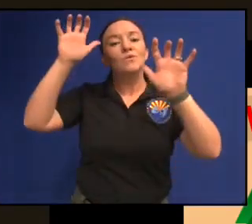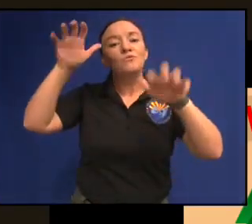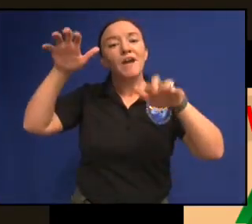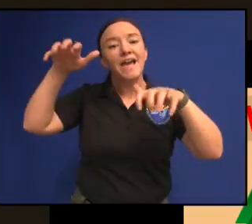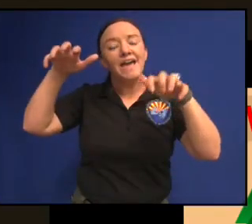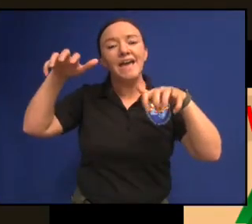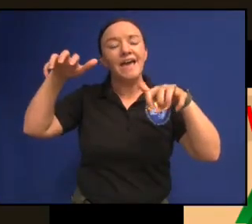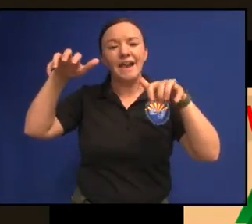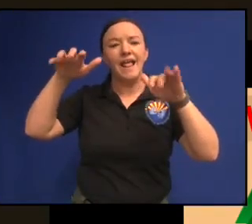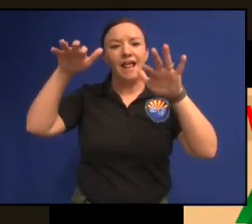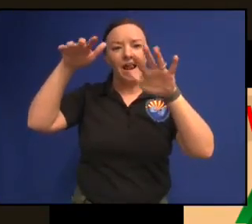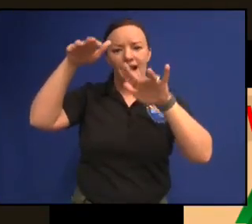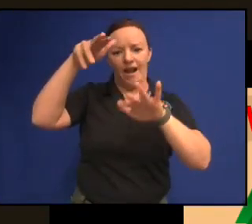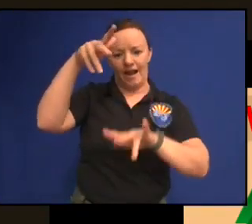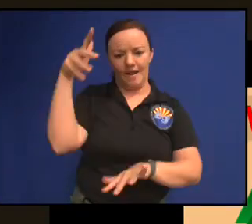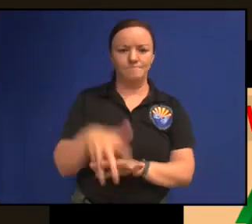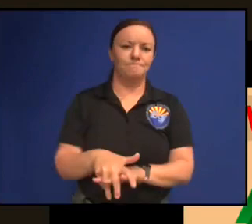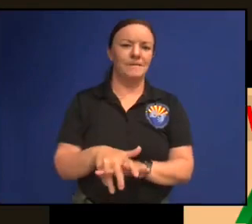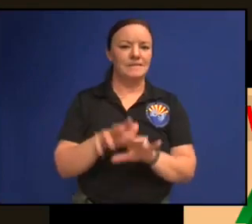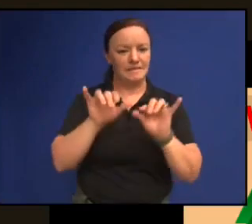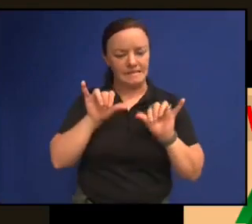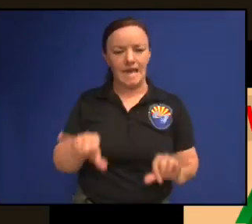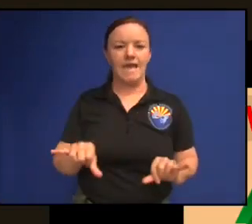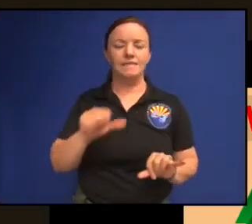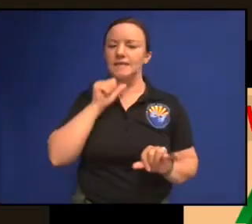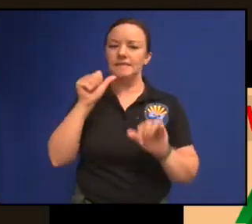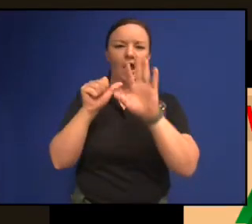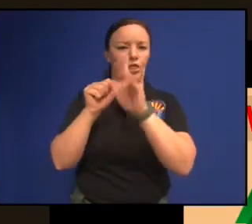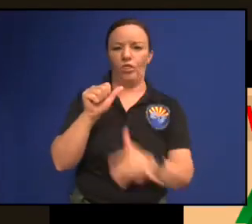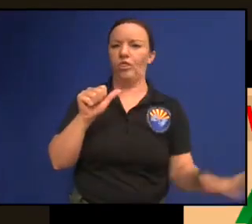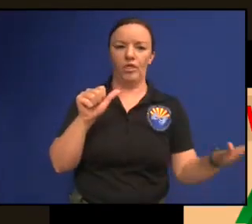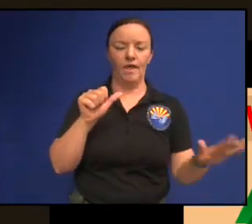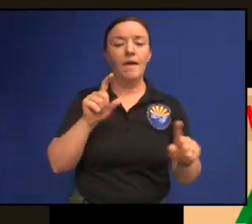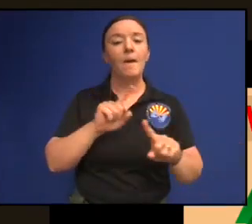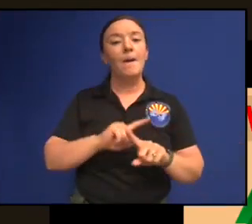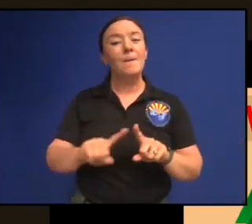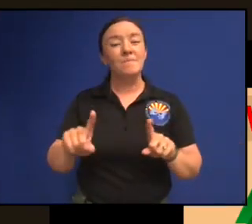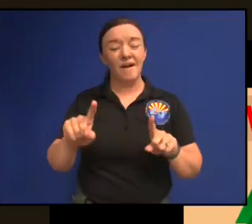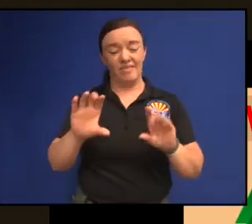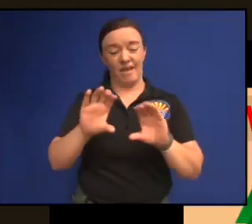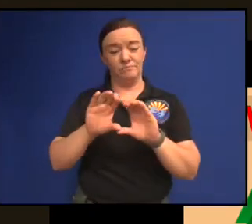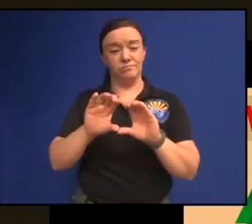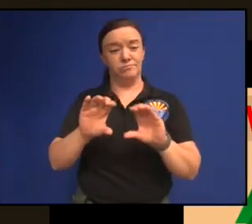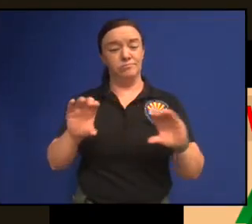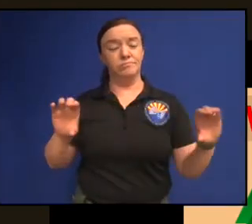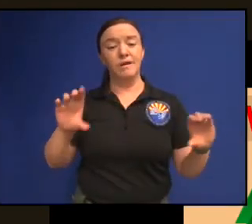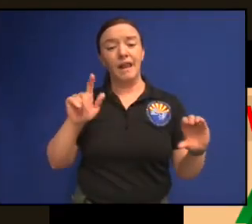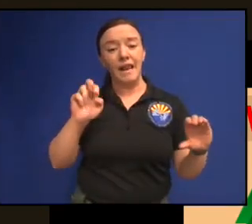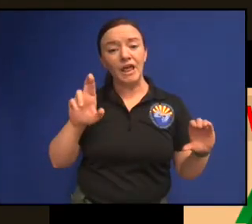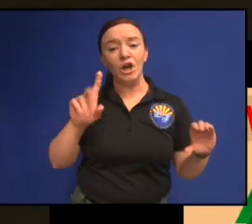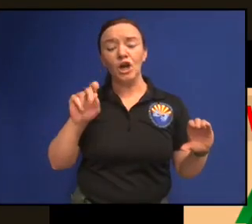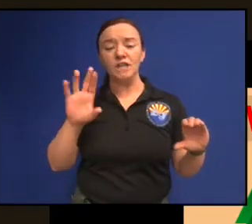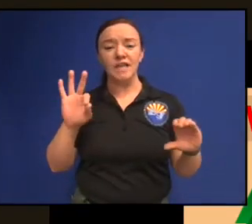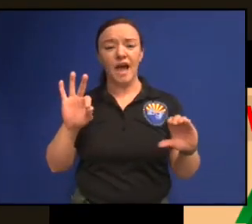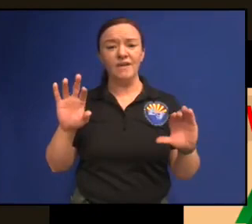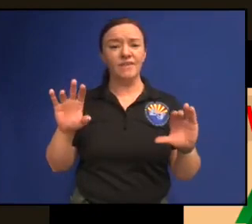SLOPE, IT STAYS THERE. WHEN YOU BURN THE LITTER AND DUFF OFF, NOW YOU HAVE BEAR GROWN AND MANY TIMES IT IS BURNT TO THE POINT THAT